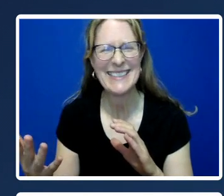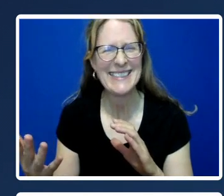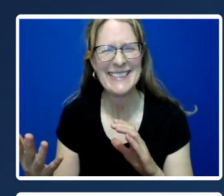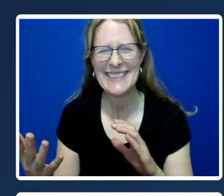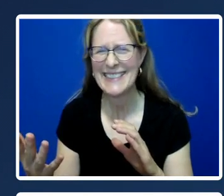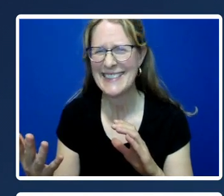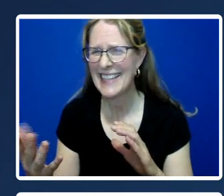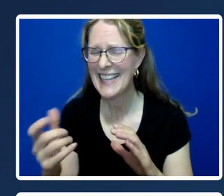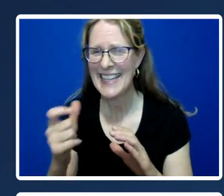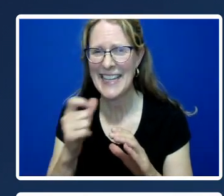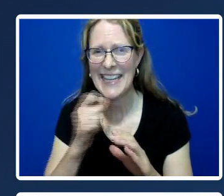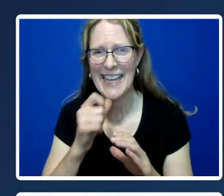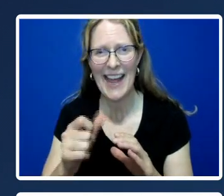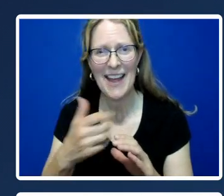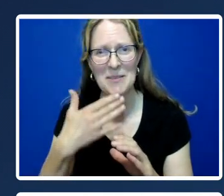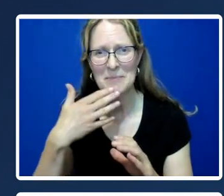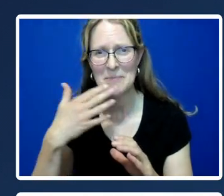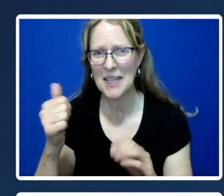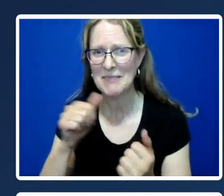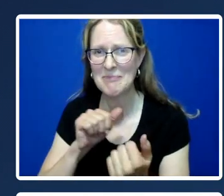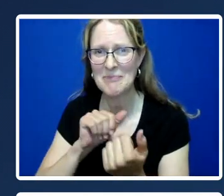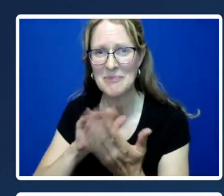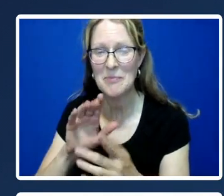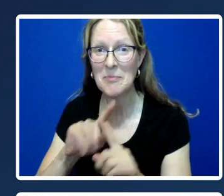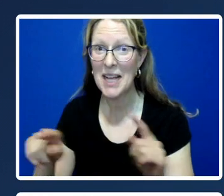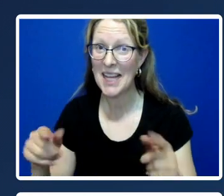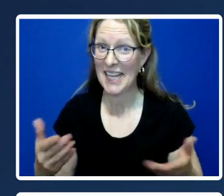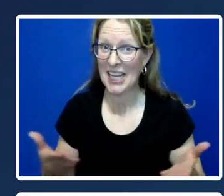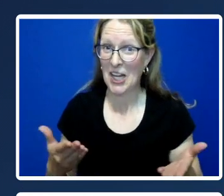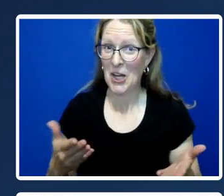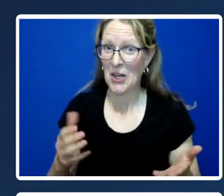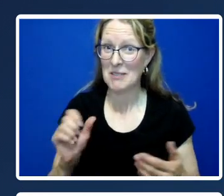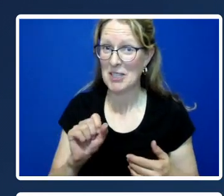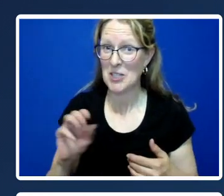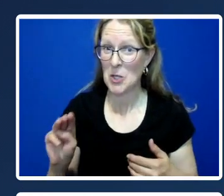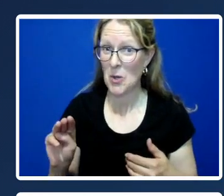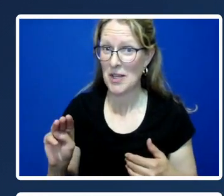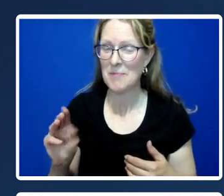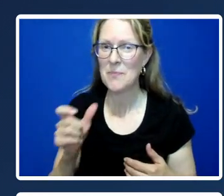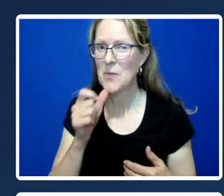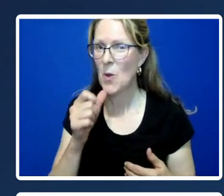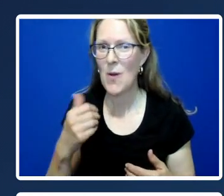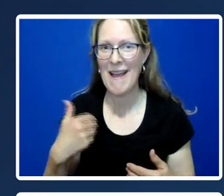But we, at the Smithsonian, don't yet have a -- like an approved, maybe one of these,